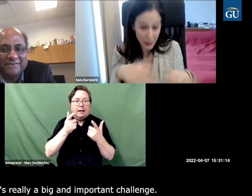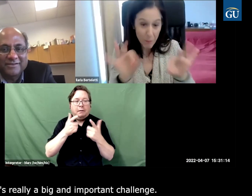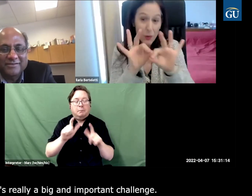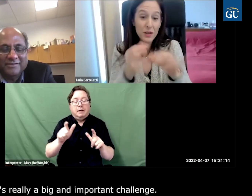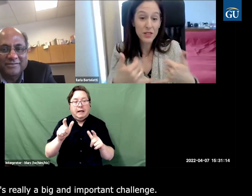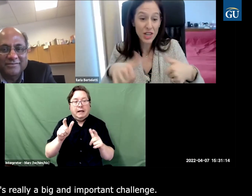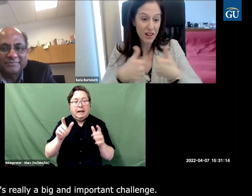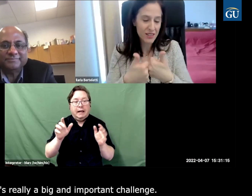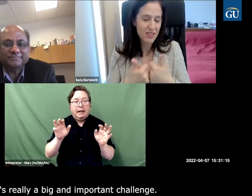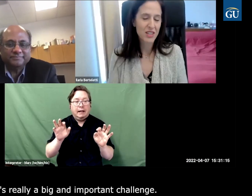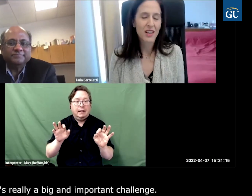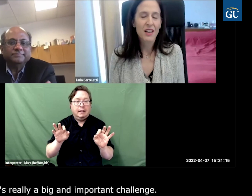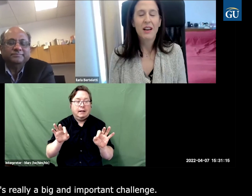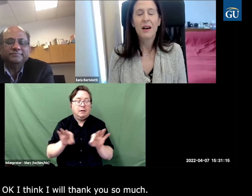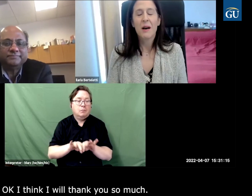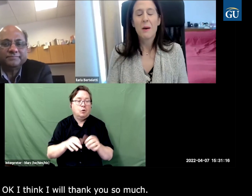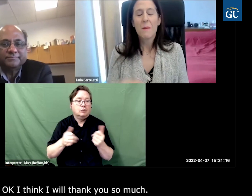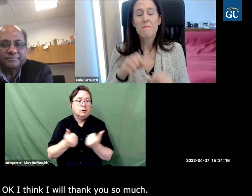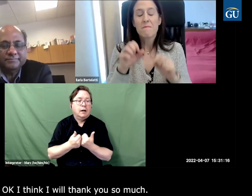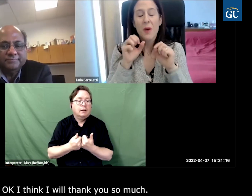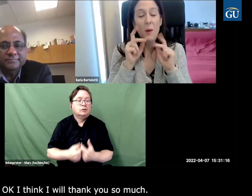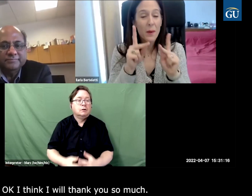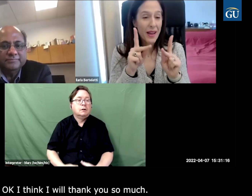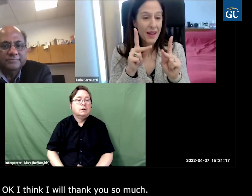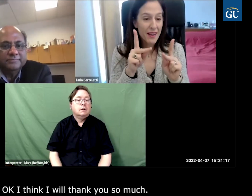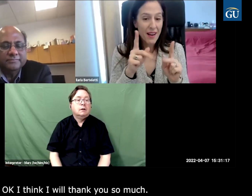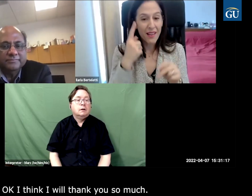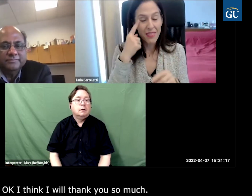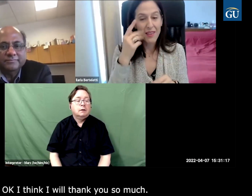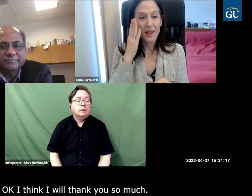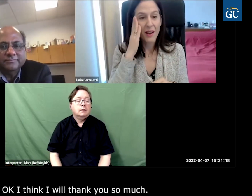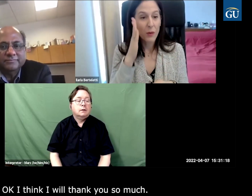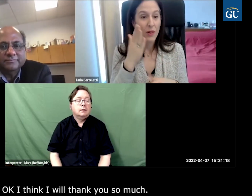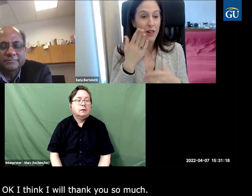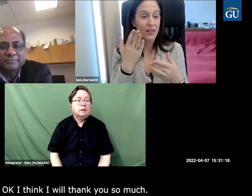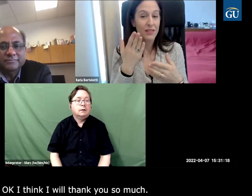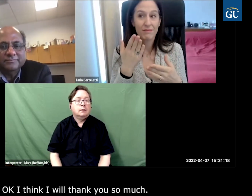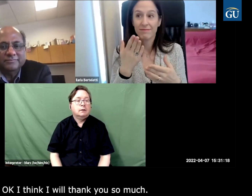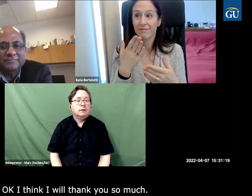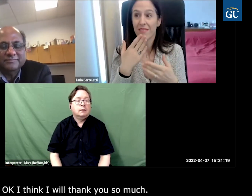important challenge